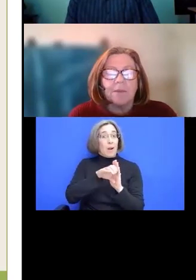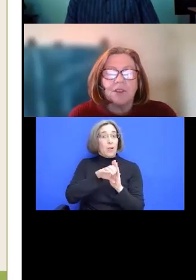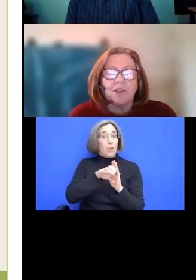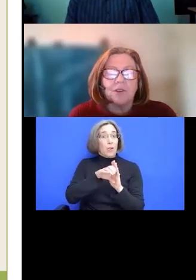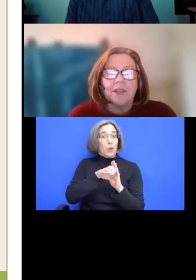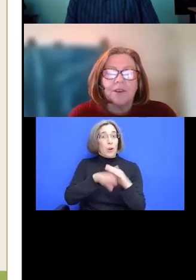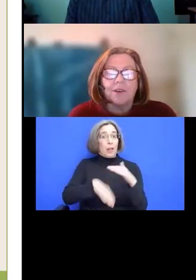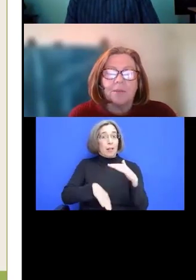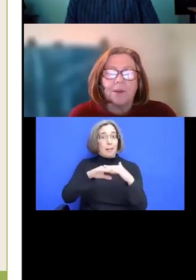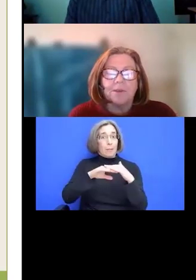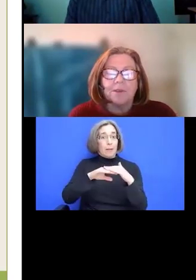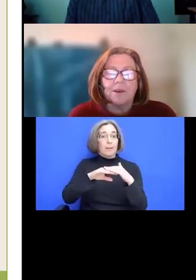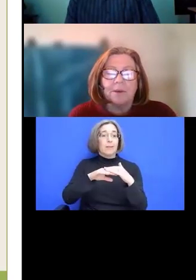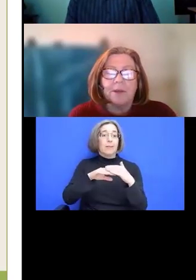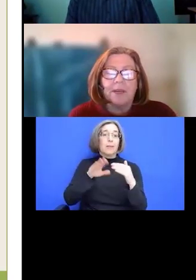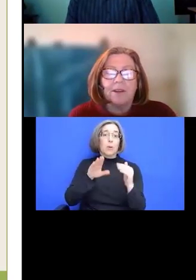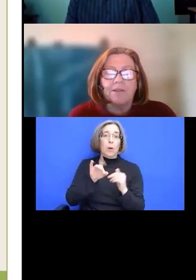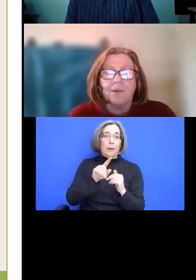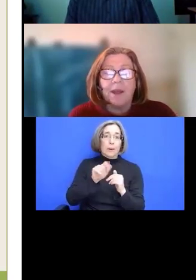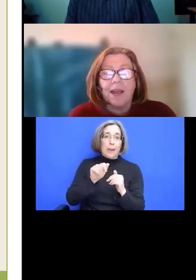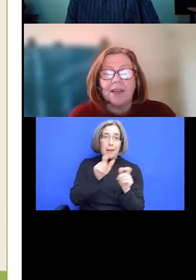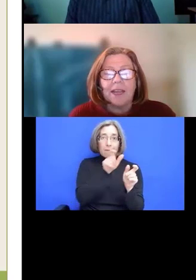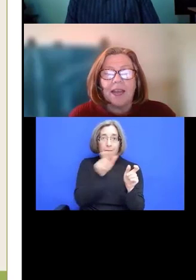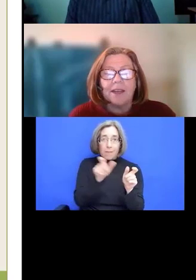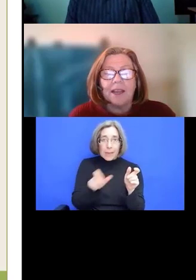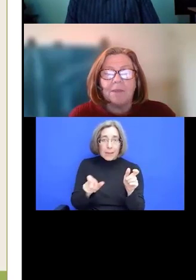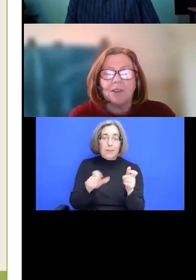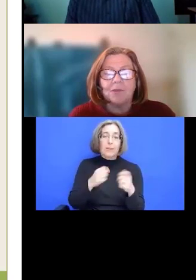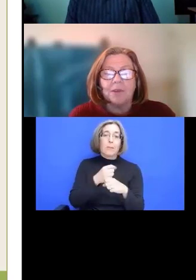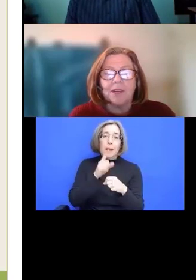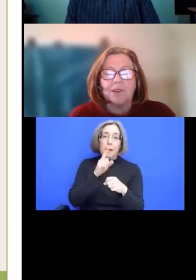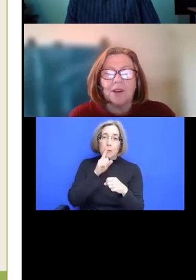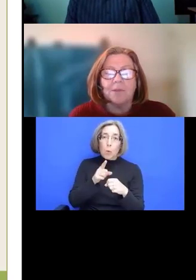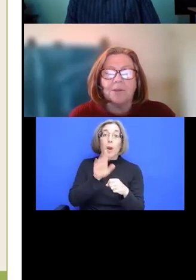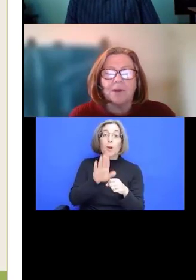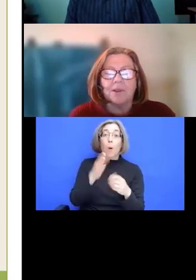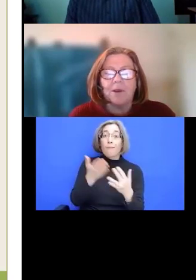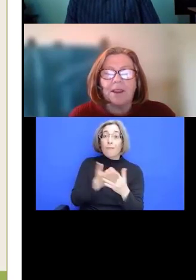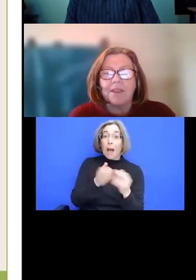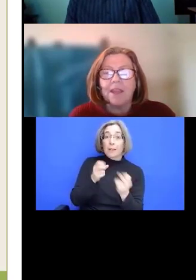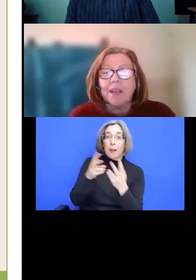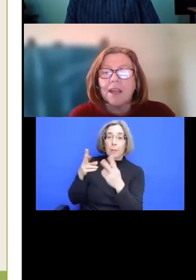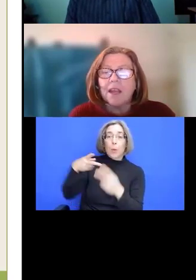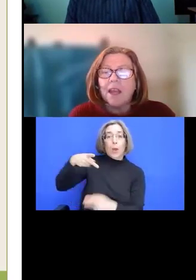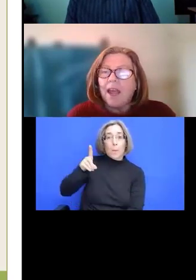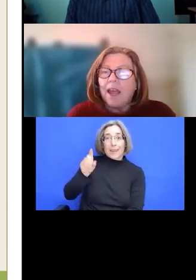Ensure that your uploads are in PDF format, again, and make sure that your uploads are the right thing